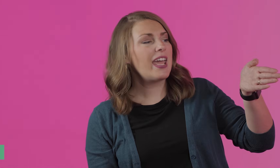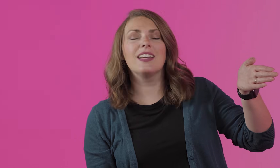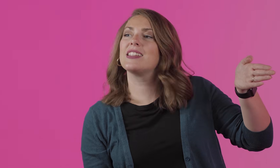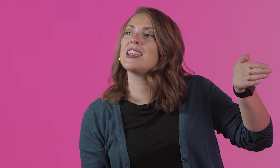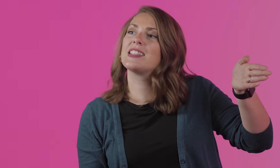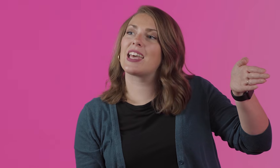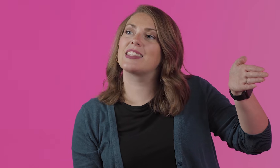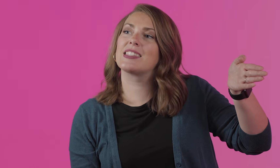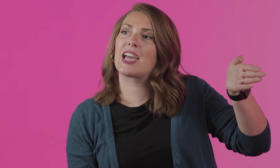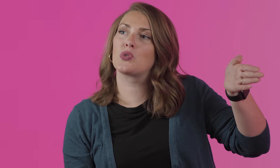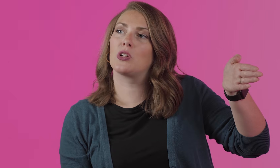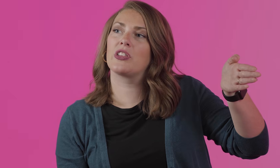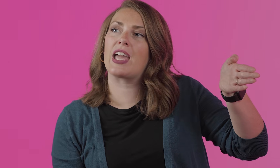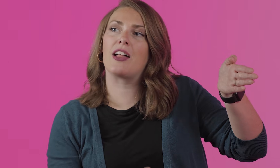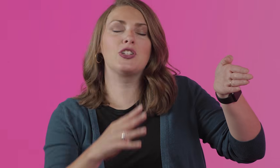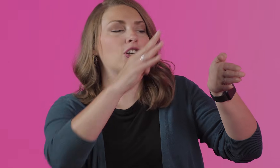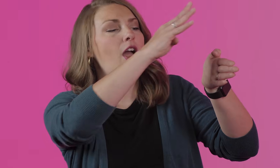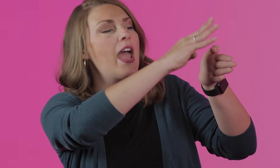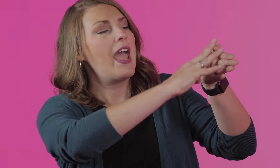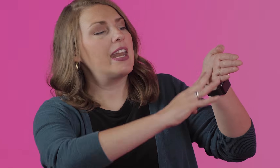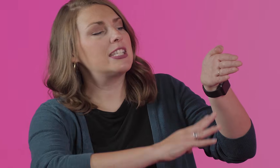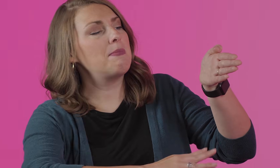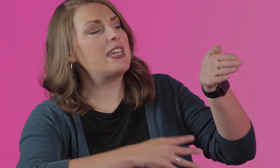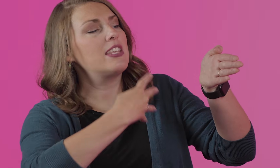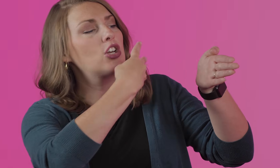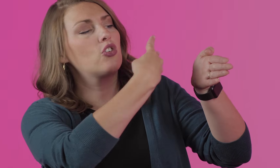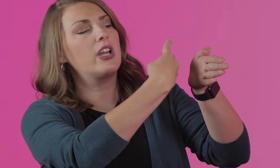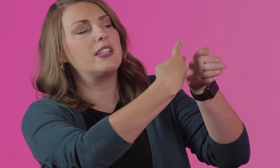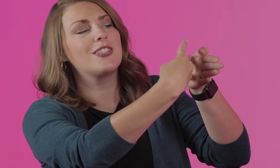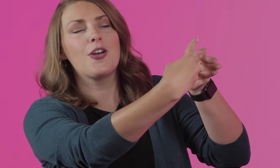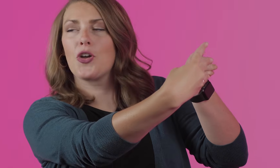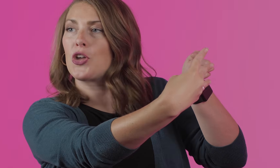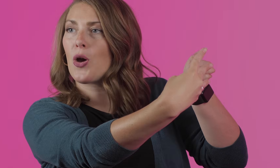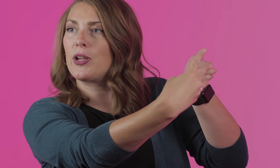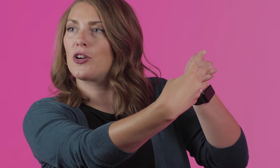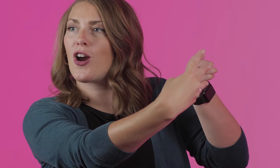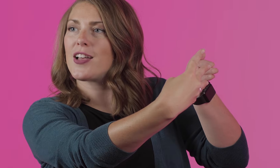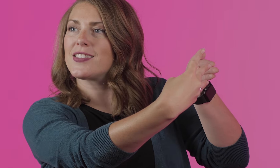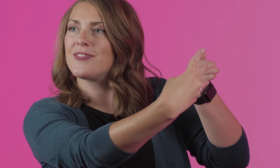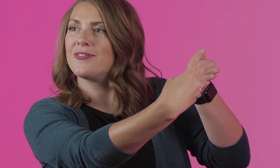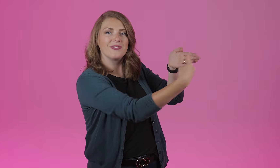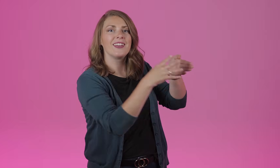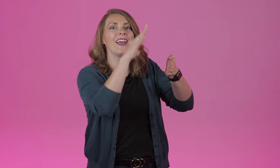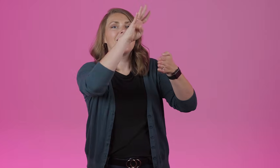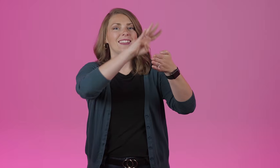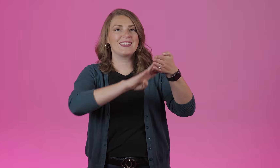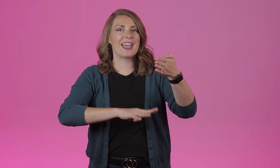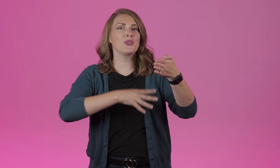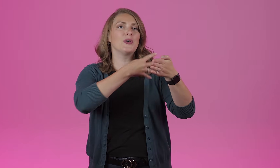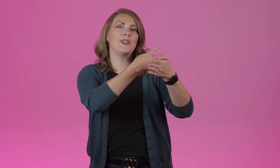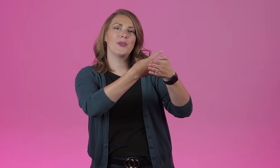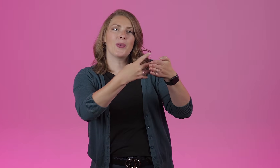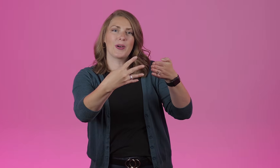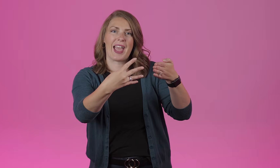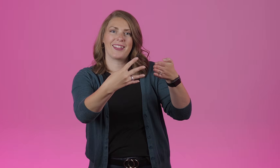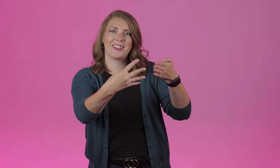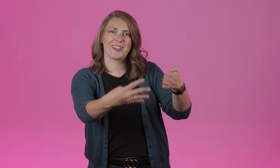hand is like the schedule or the calendar and it's making the grids going across 'schedule or calendar.'